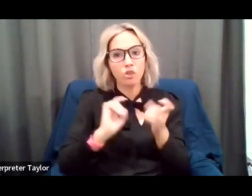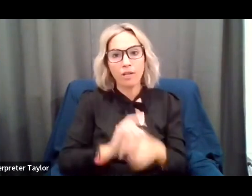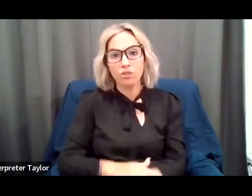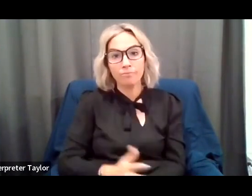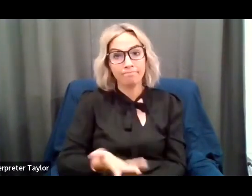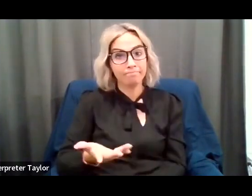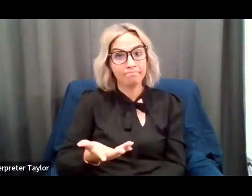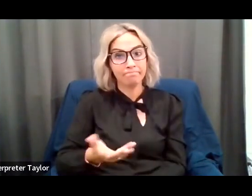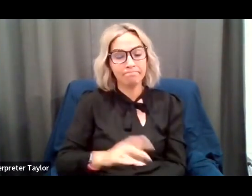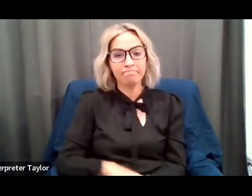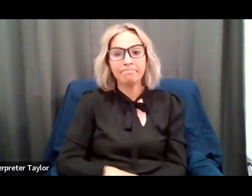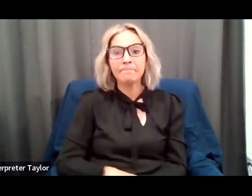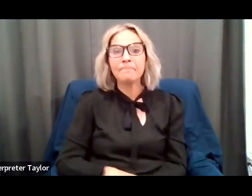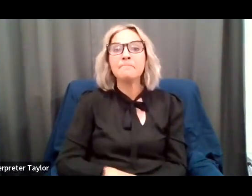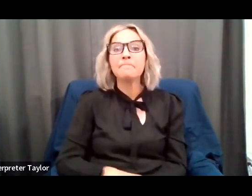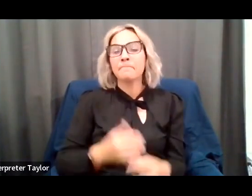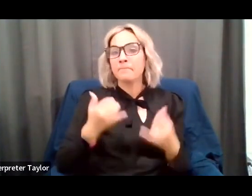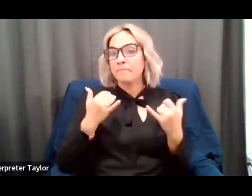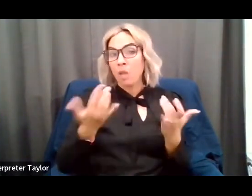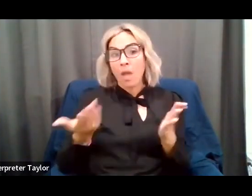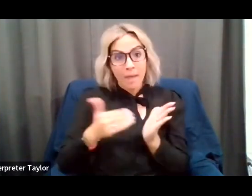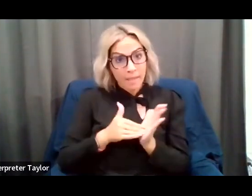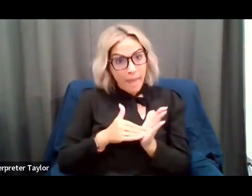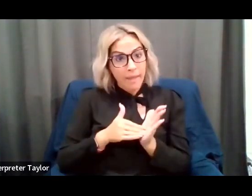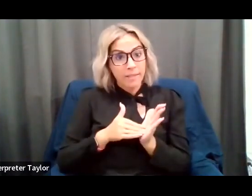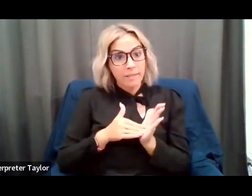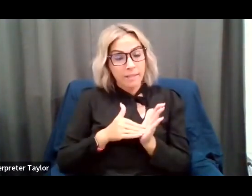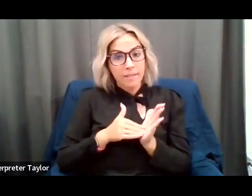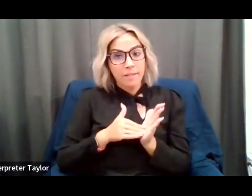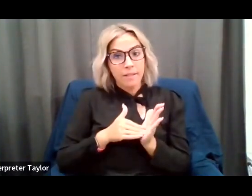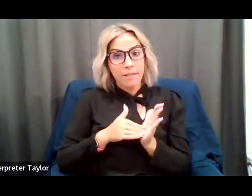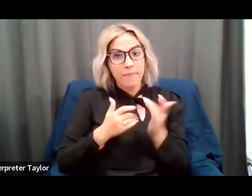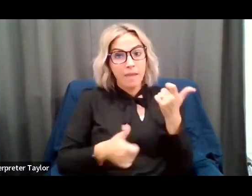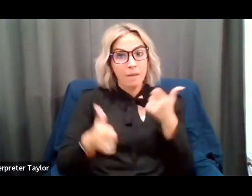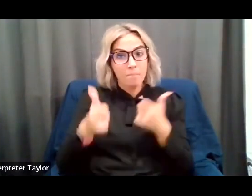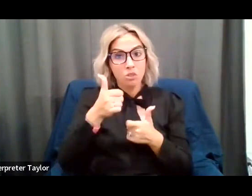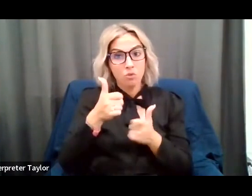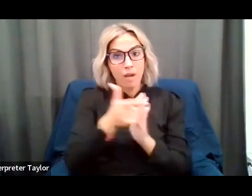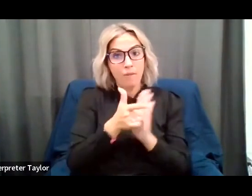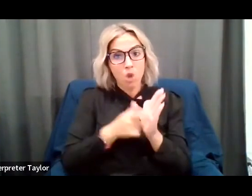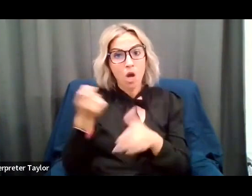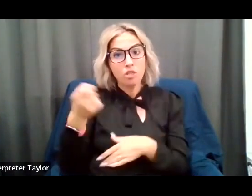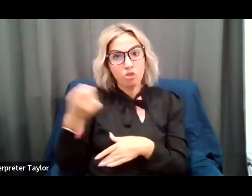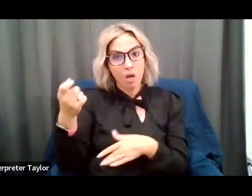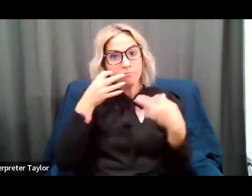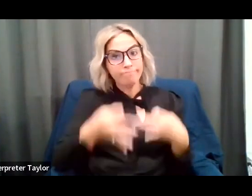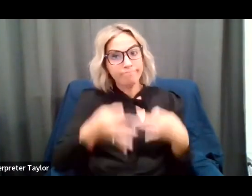Now, again, the administrative law judge ruled that in fact,